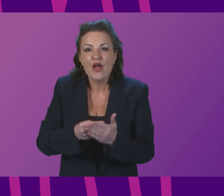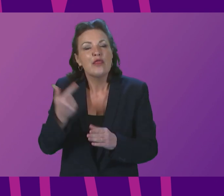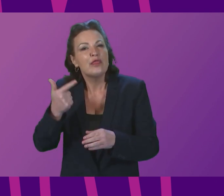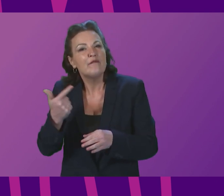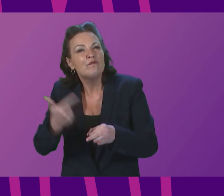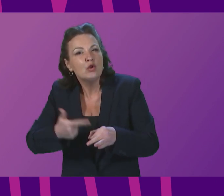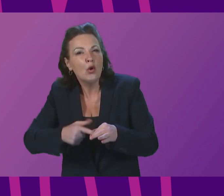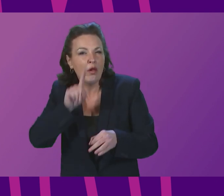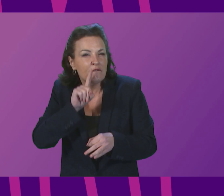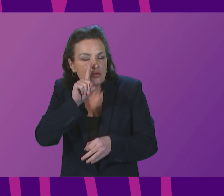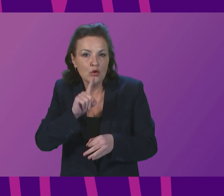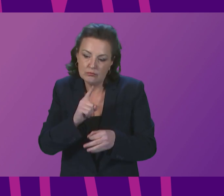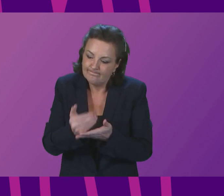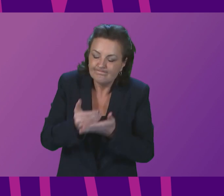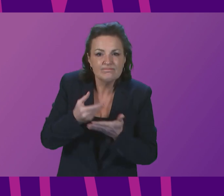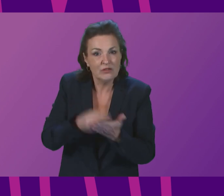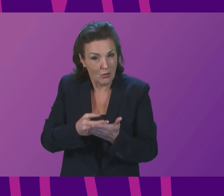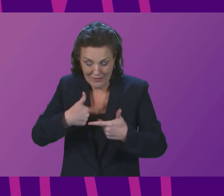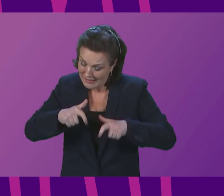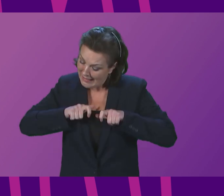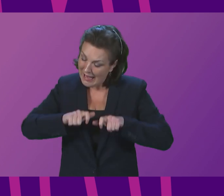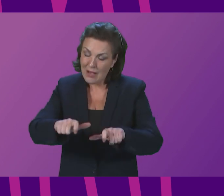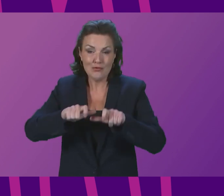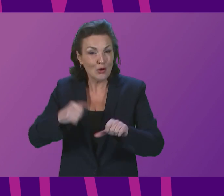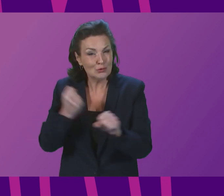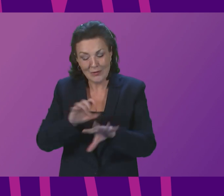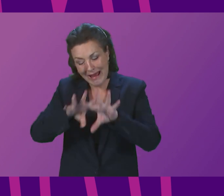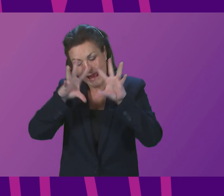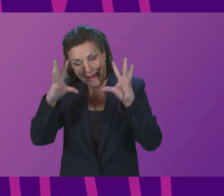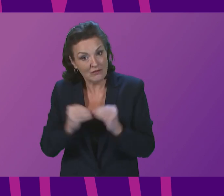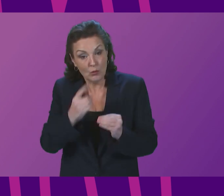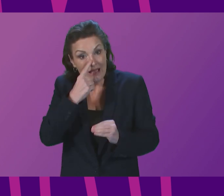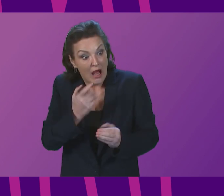We will continue to do everything that we can within our powers and resources, but anybody